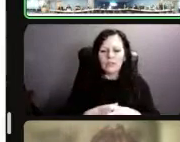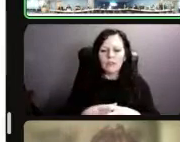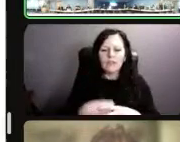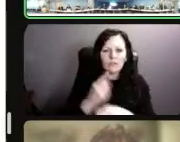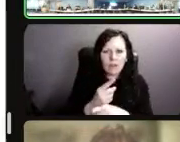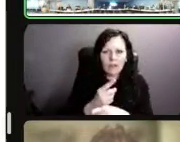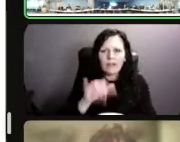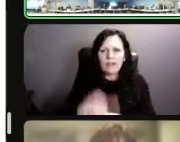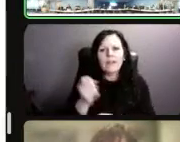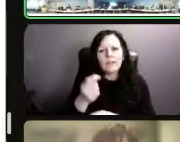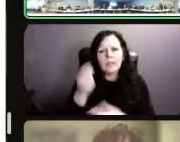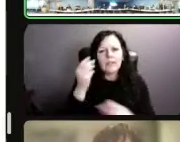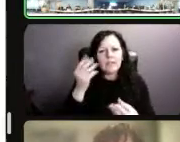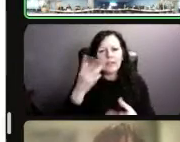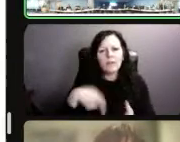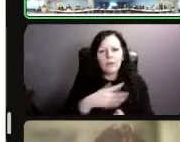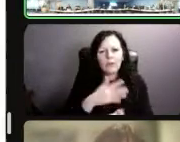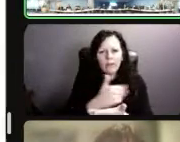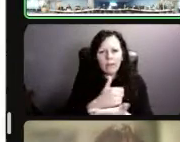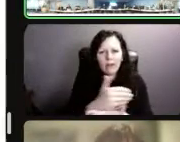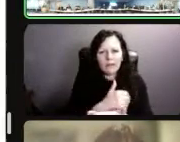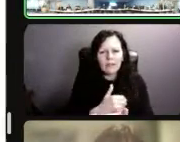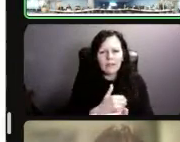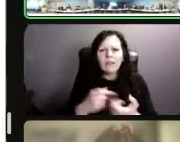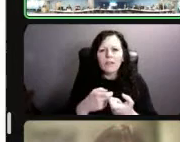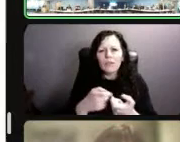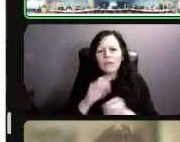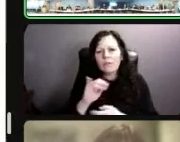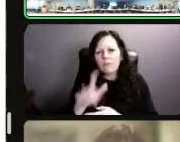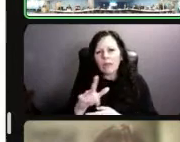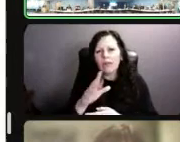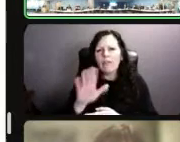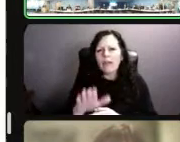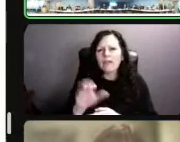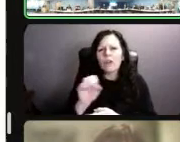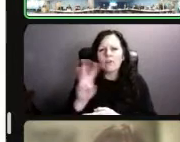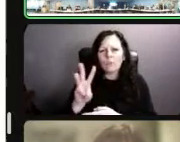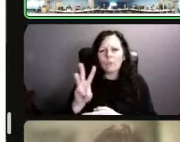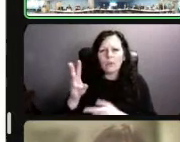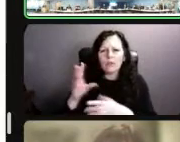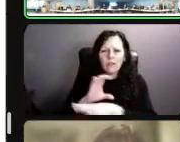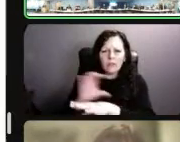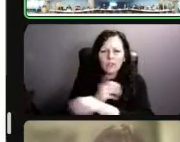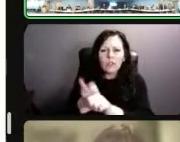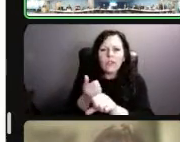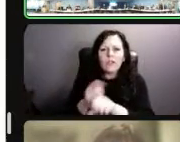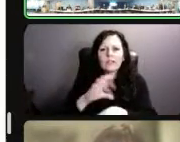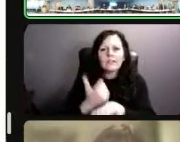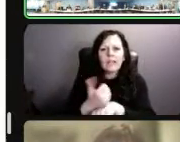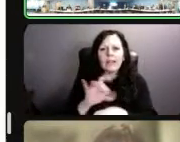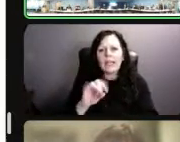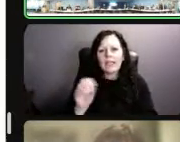THE RESIDENTIAL RATE TIMES